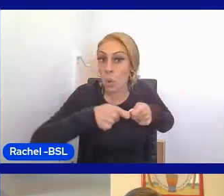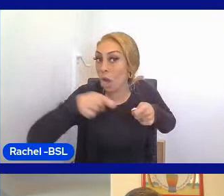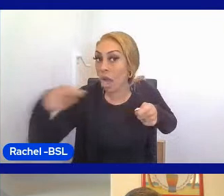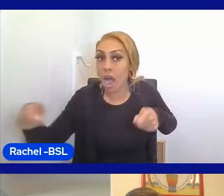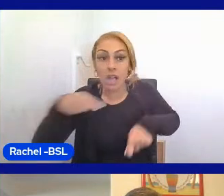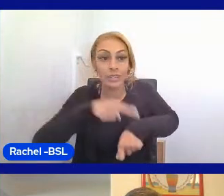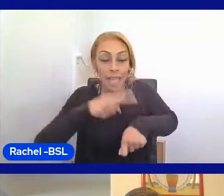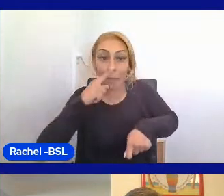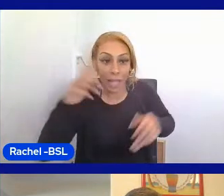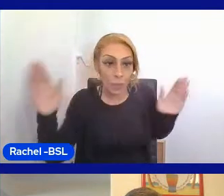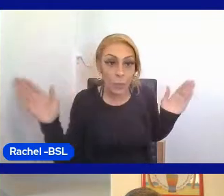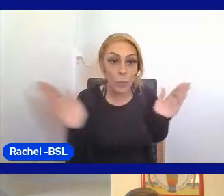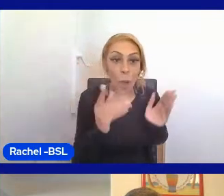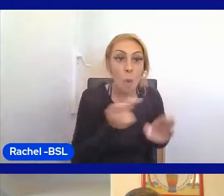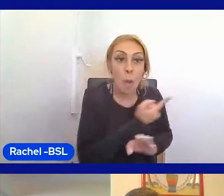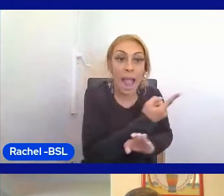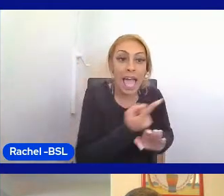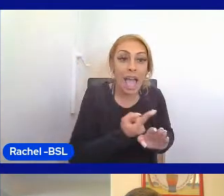having to expand on the time of the two.